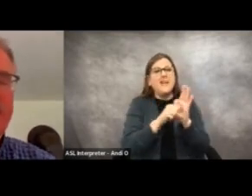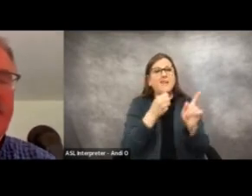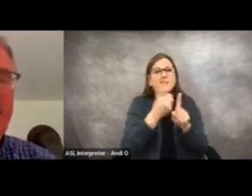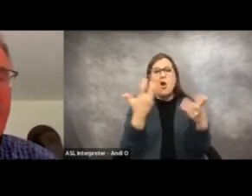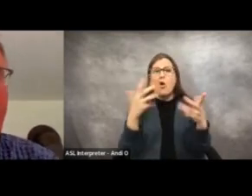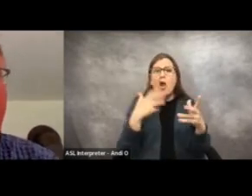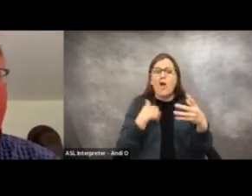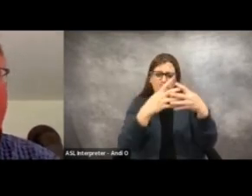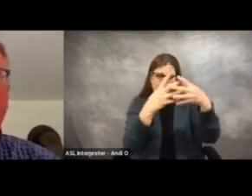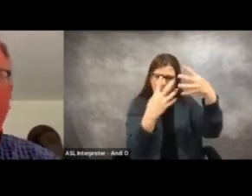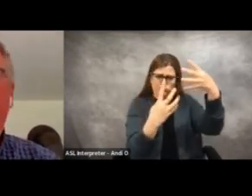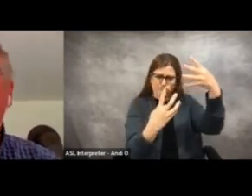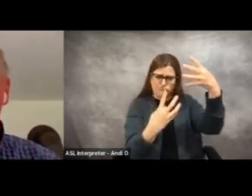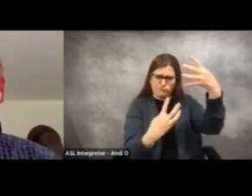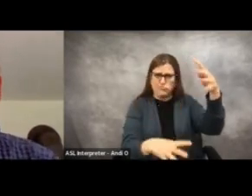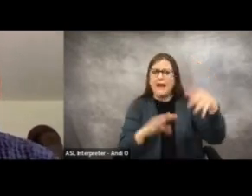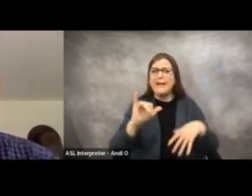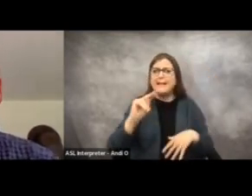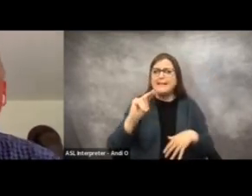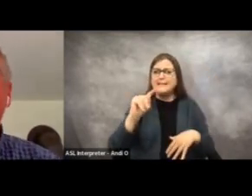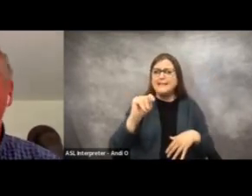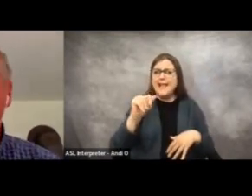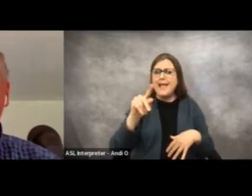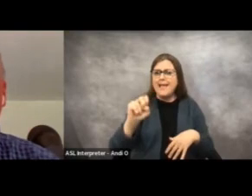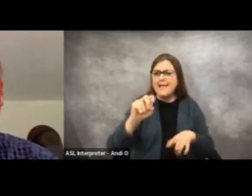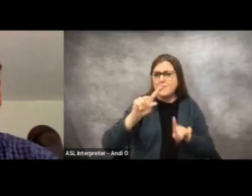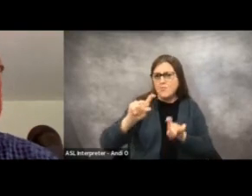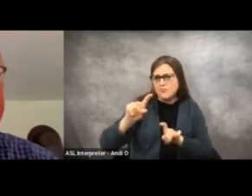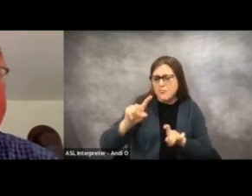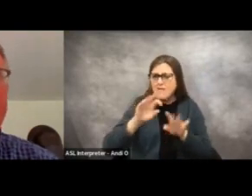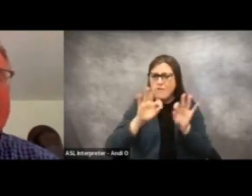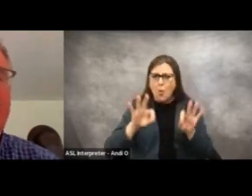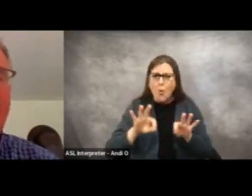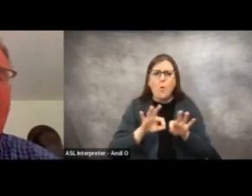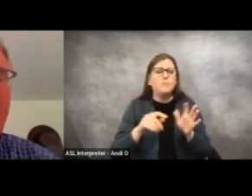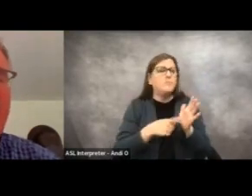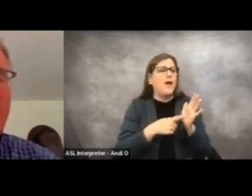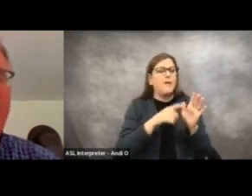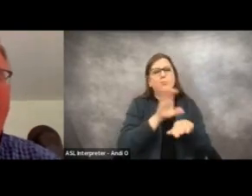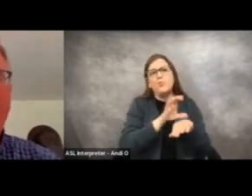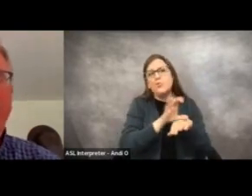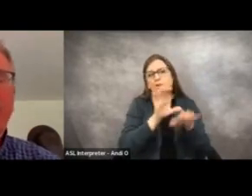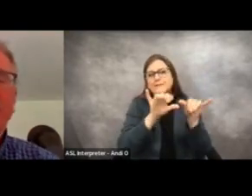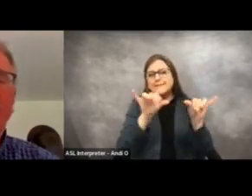which they have in place. Sometimes there's computerized systems. So they're, sometimes